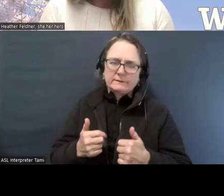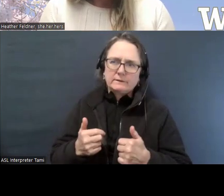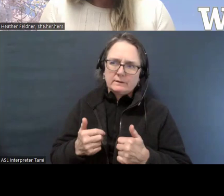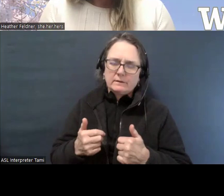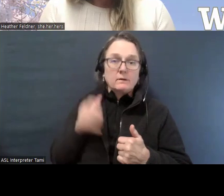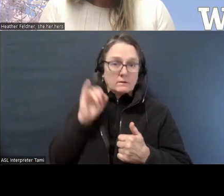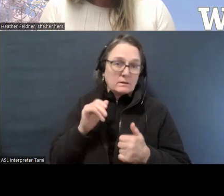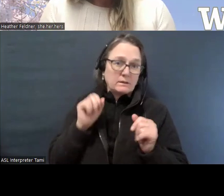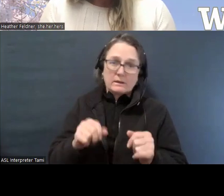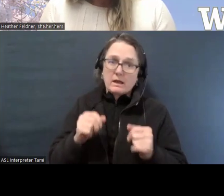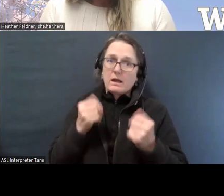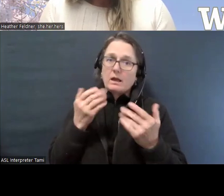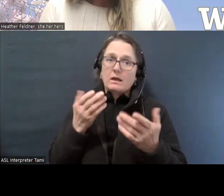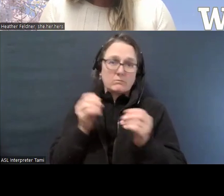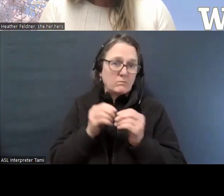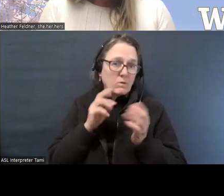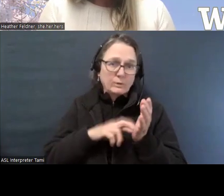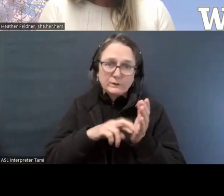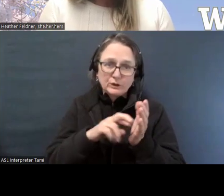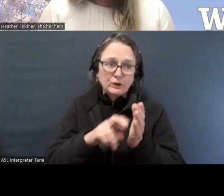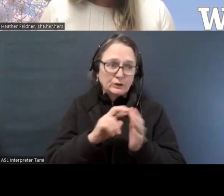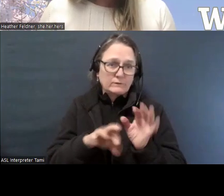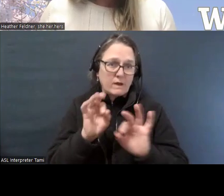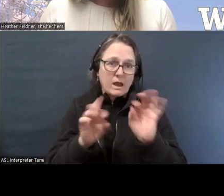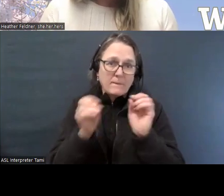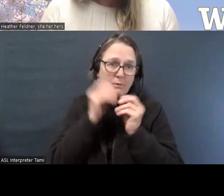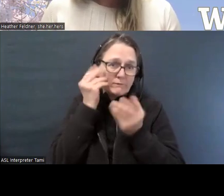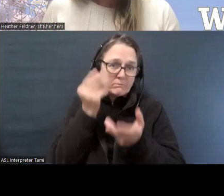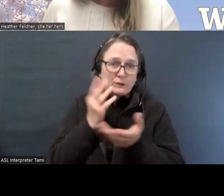to provide answers for. Then we still have...